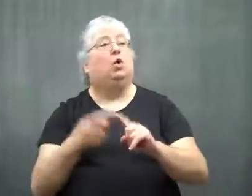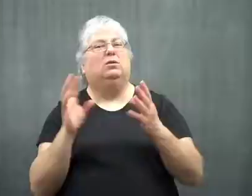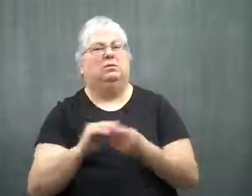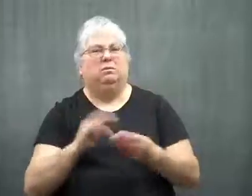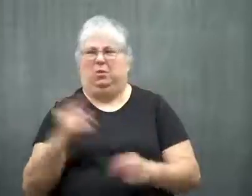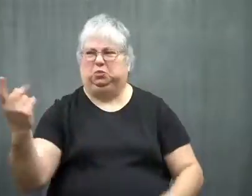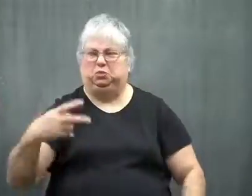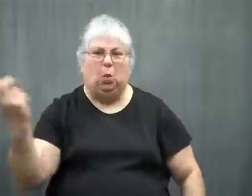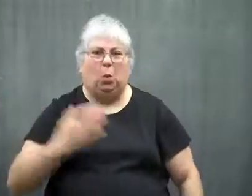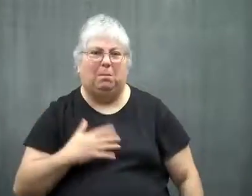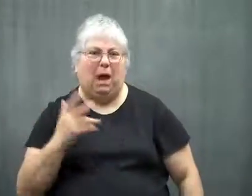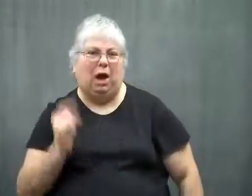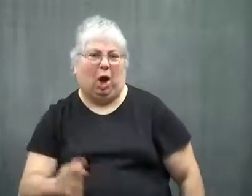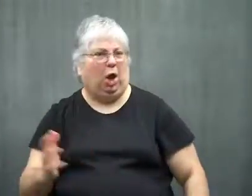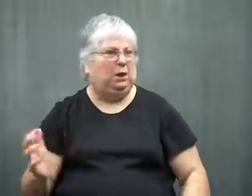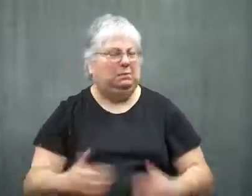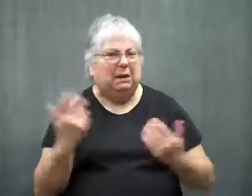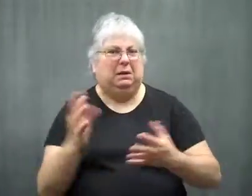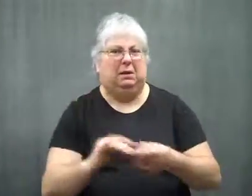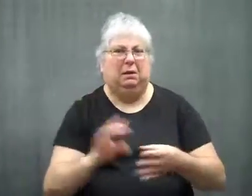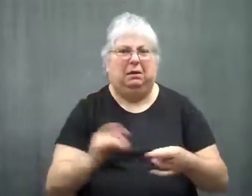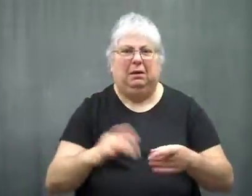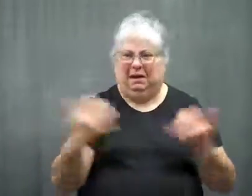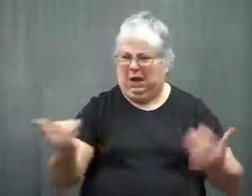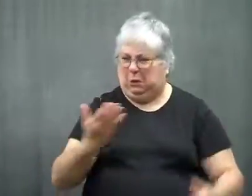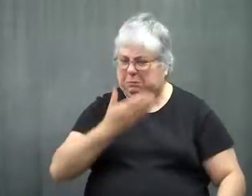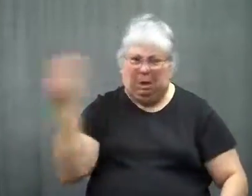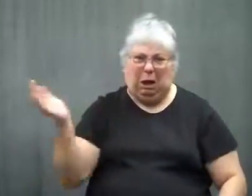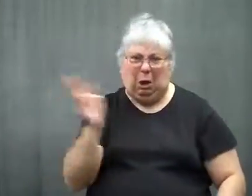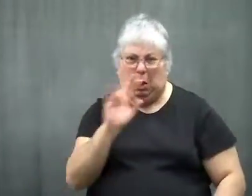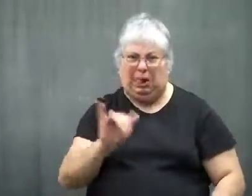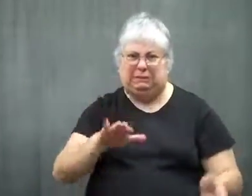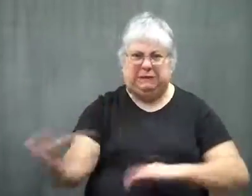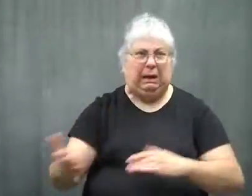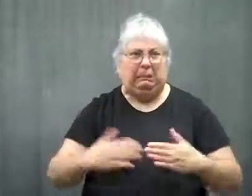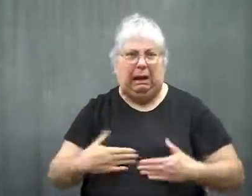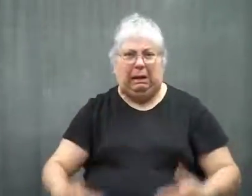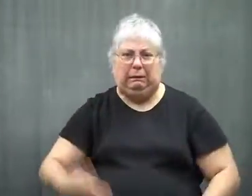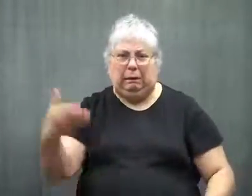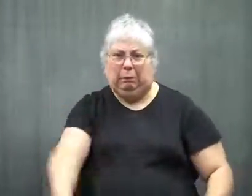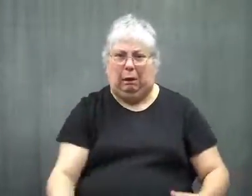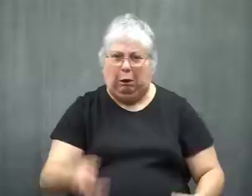In the first car, she called and said Casey had stolen her car and now it smelled like a dead body.